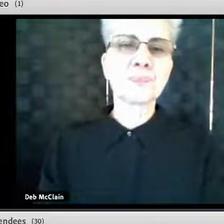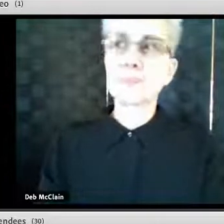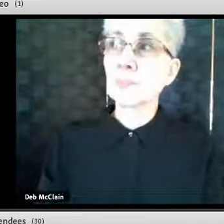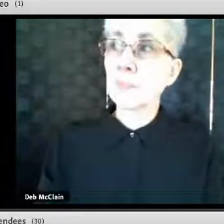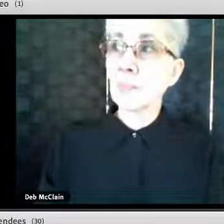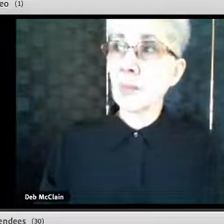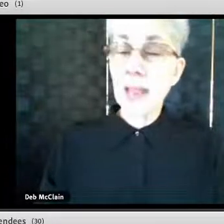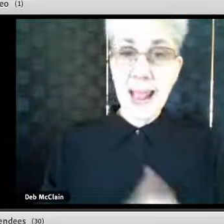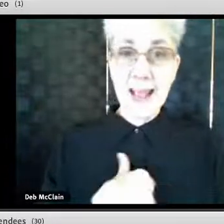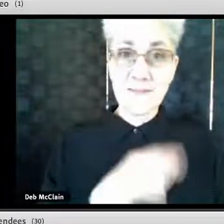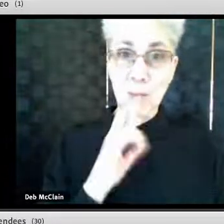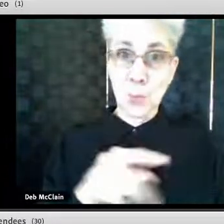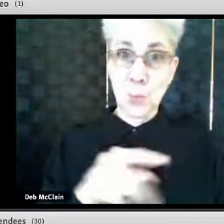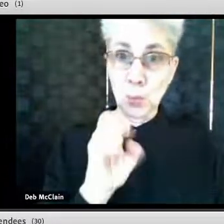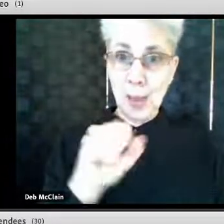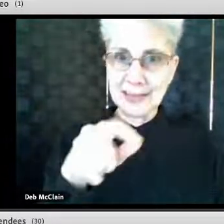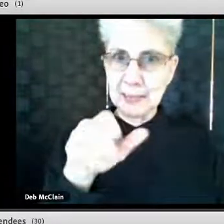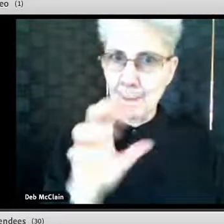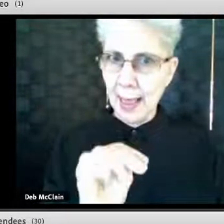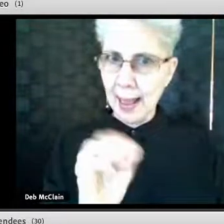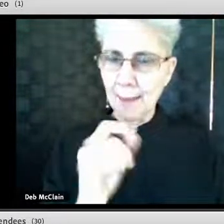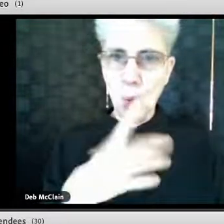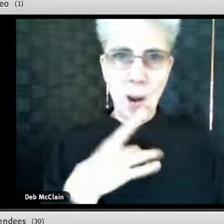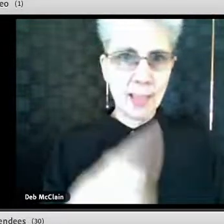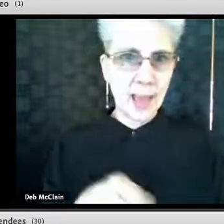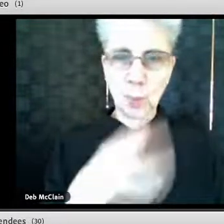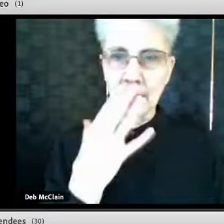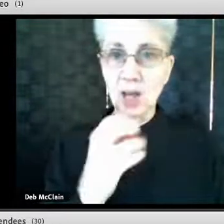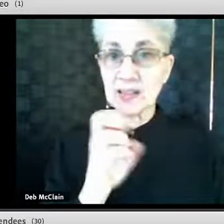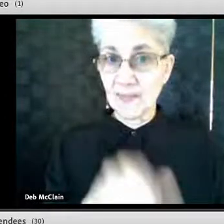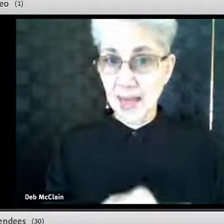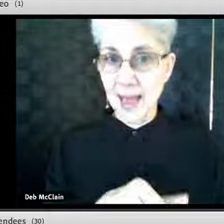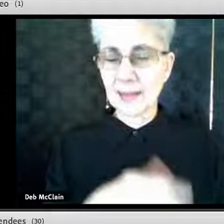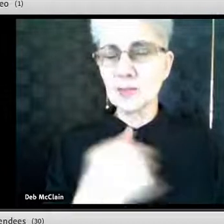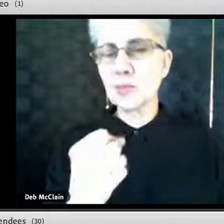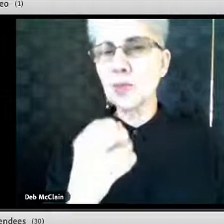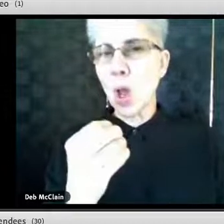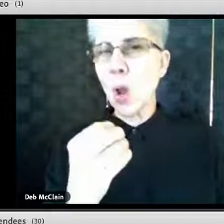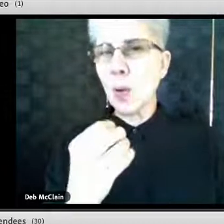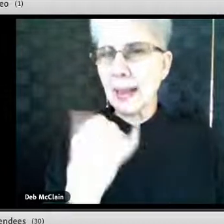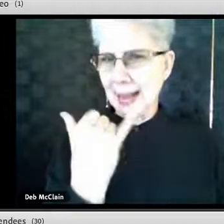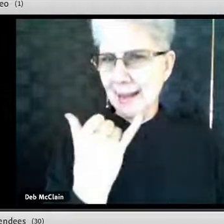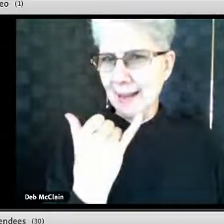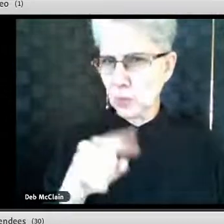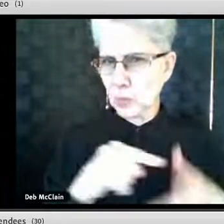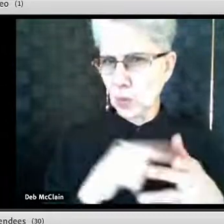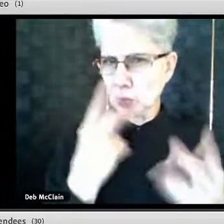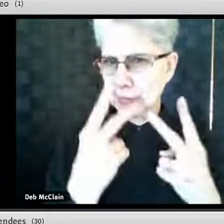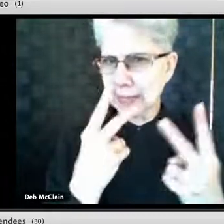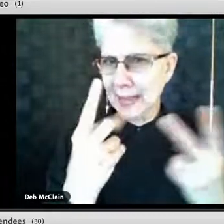If they reported you as spam or if they unliked because of it. If you start to see that,